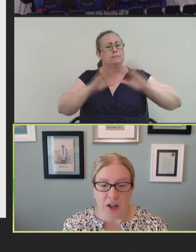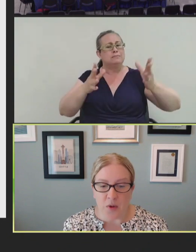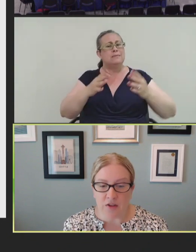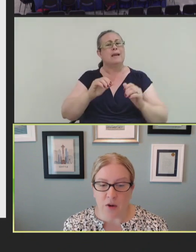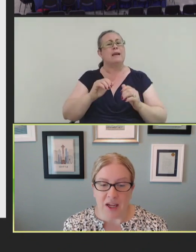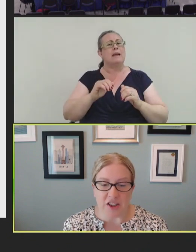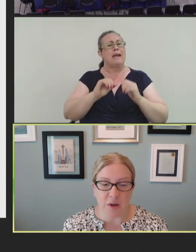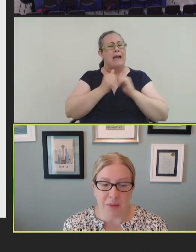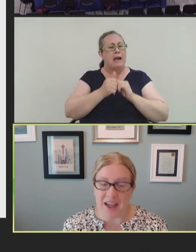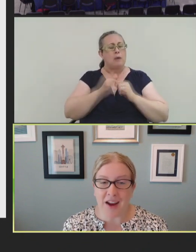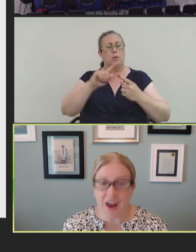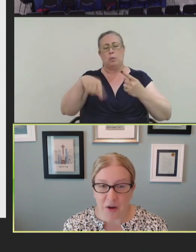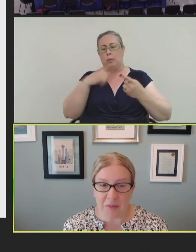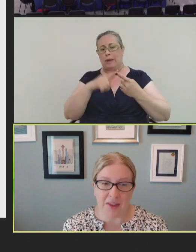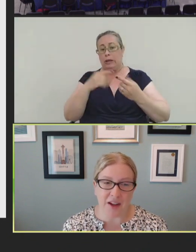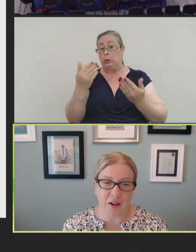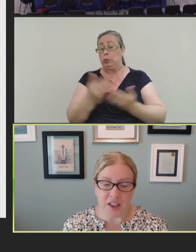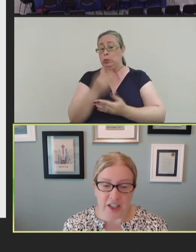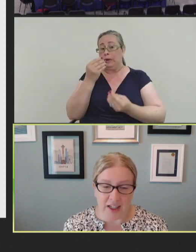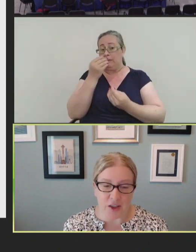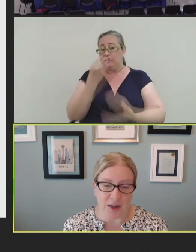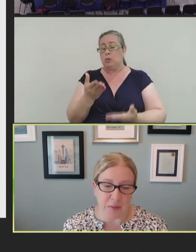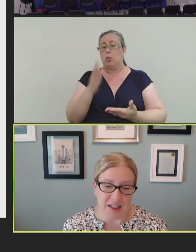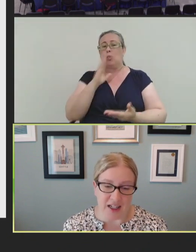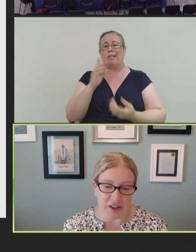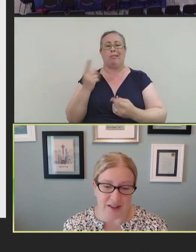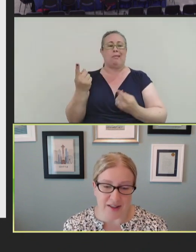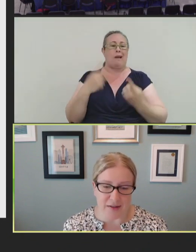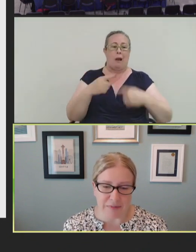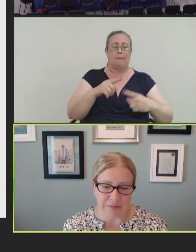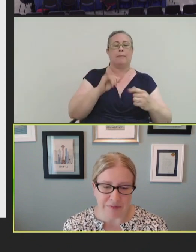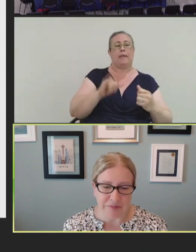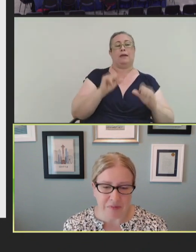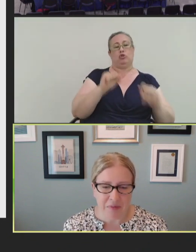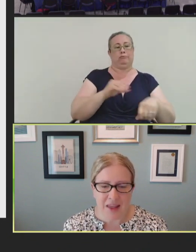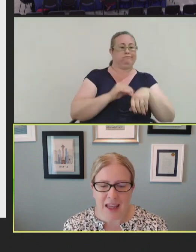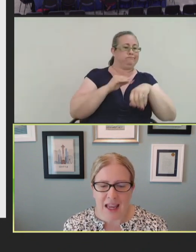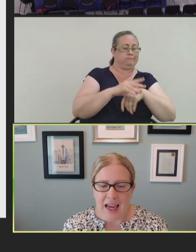new information may come that could change recommendations.